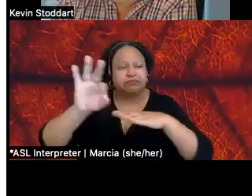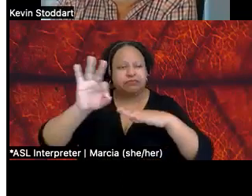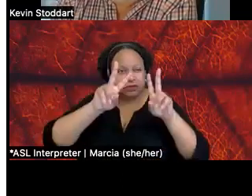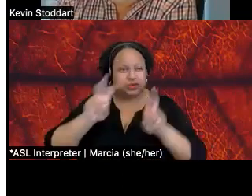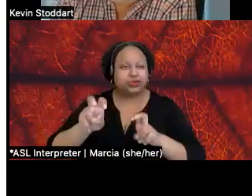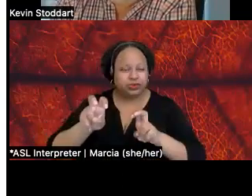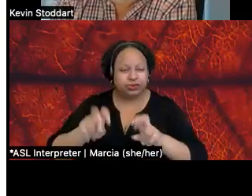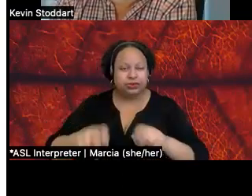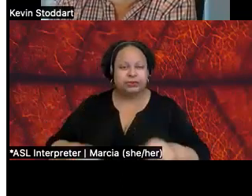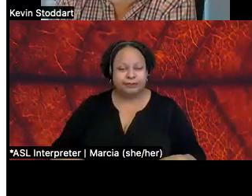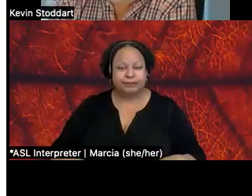Next.